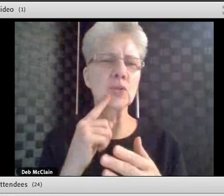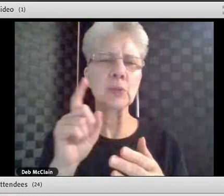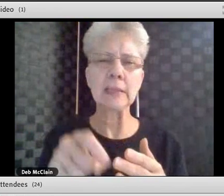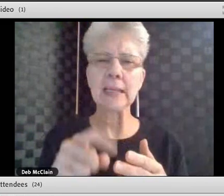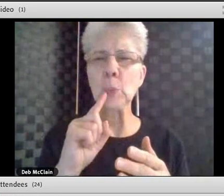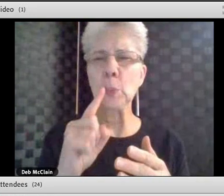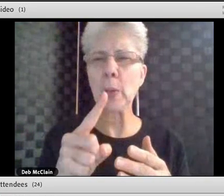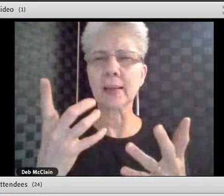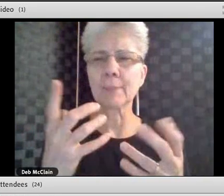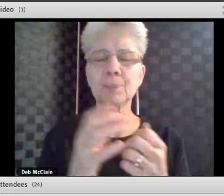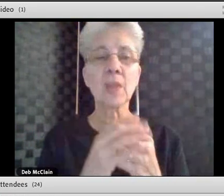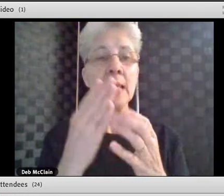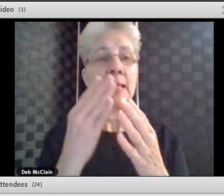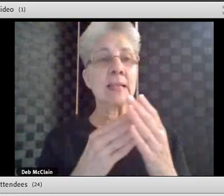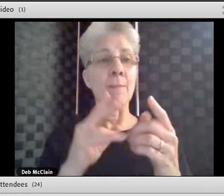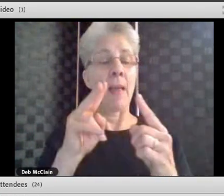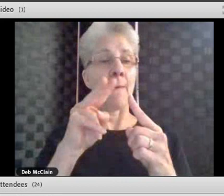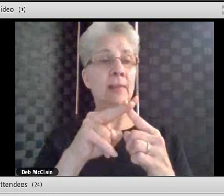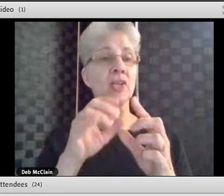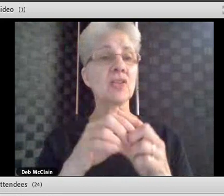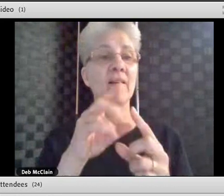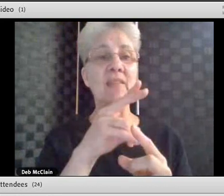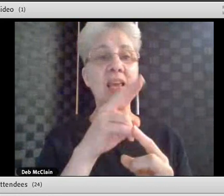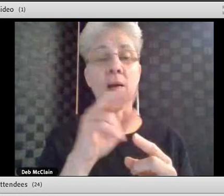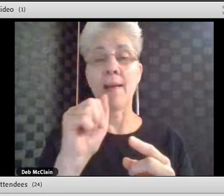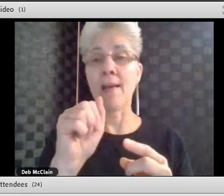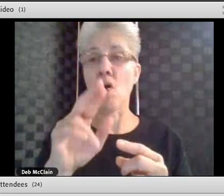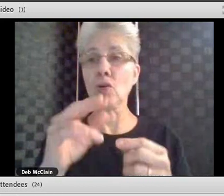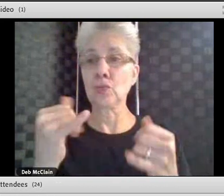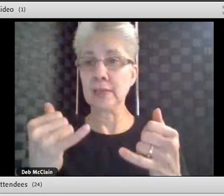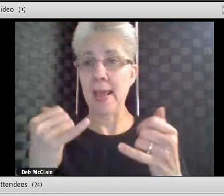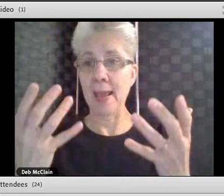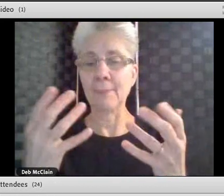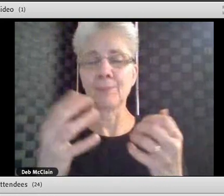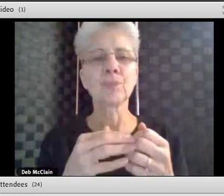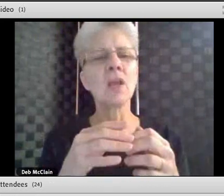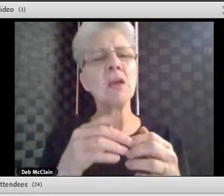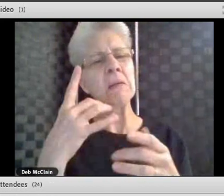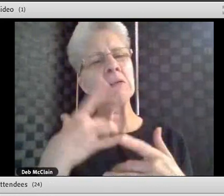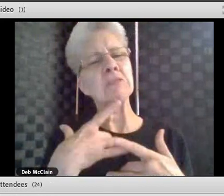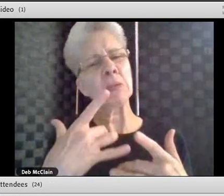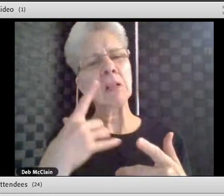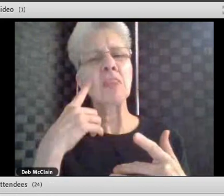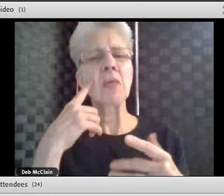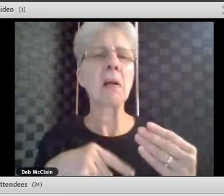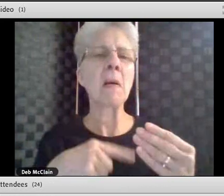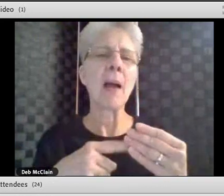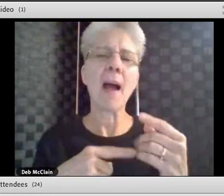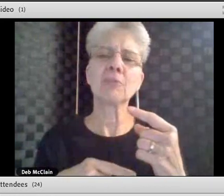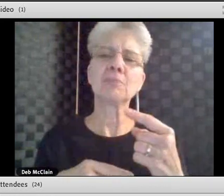So some of the applications of VR and AR today, you know, you typically think about, you know, the Oculus